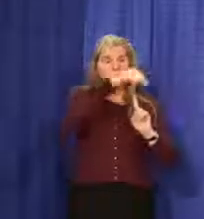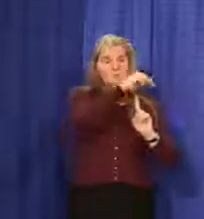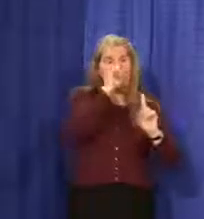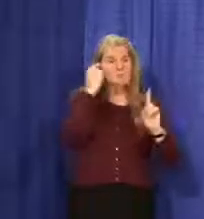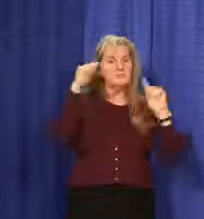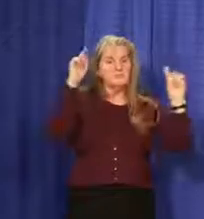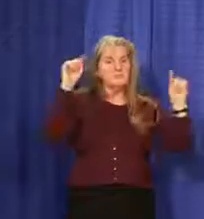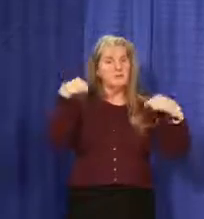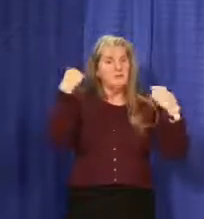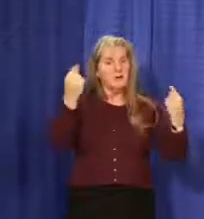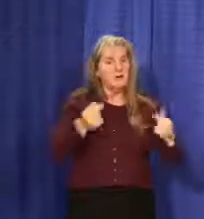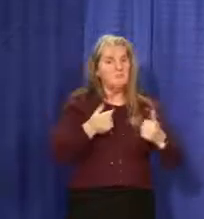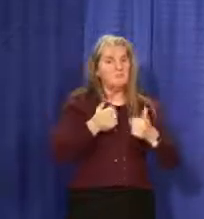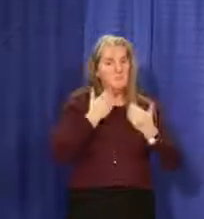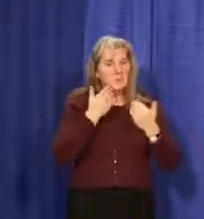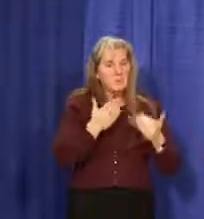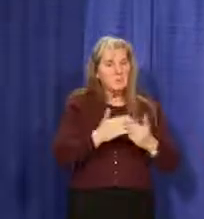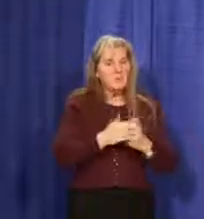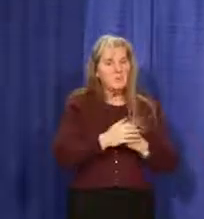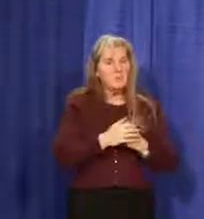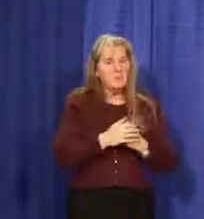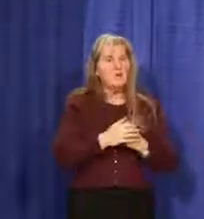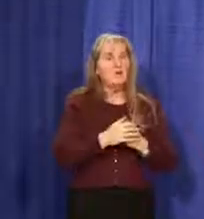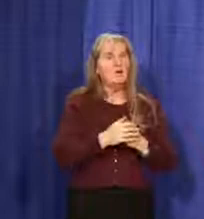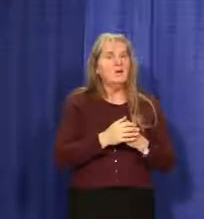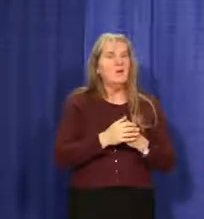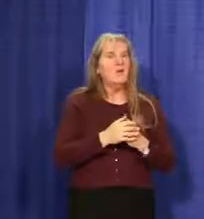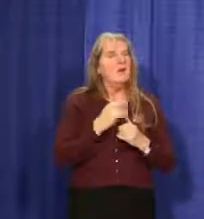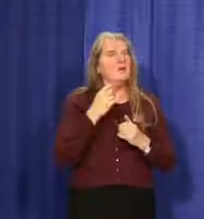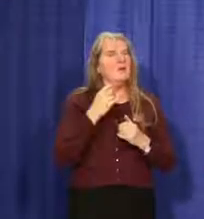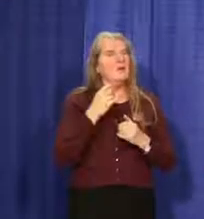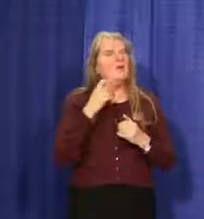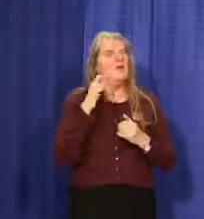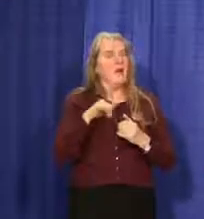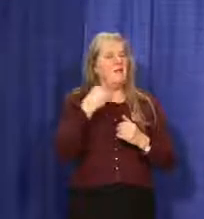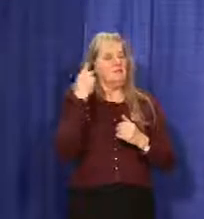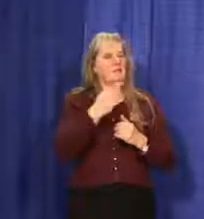And one of the fundamental tenets which is why I addressed confidentiality at my last